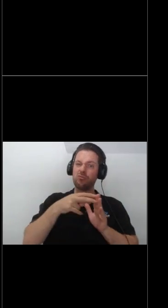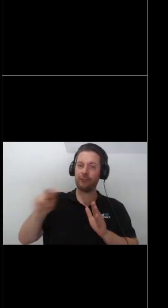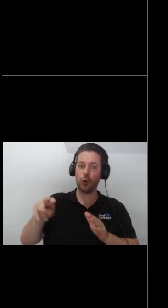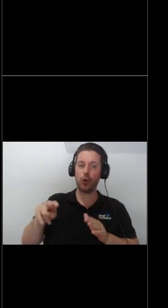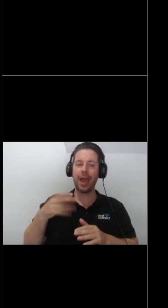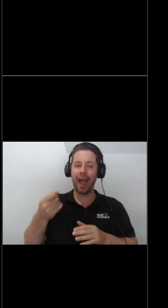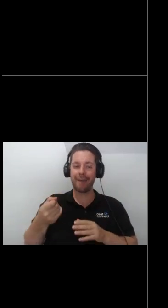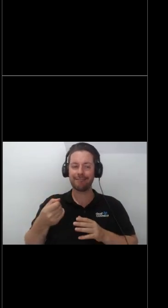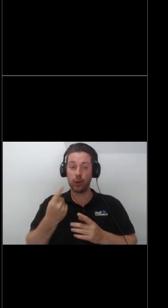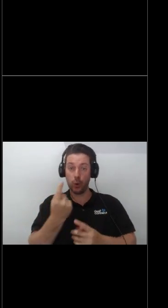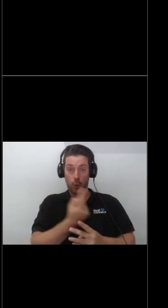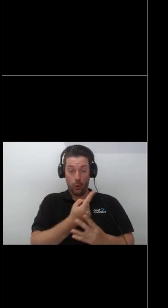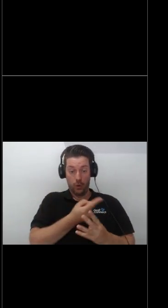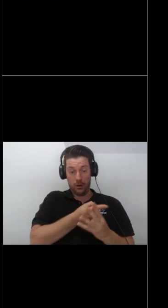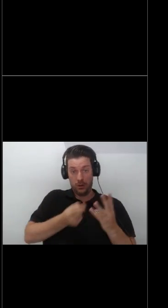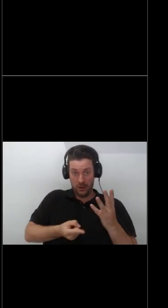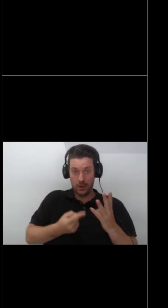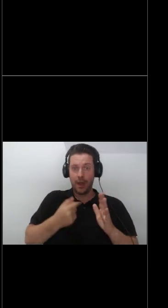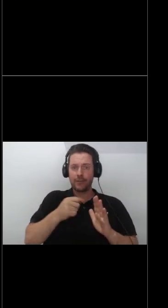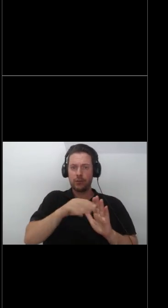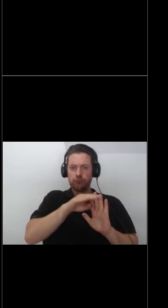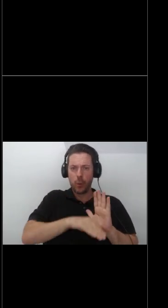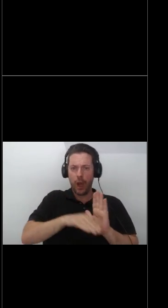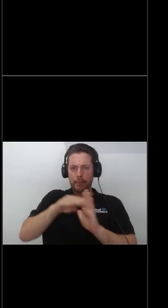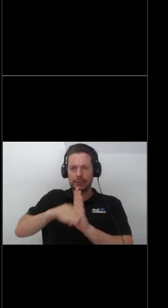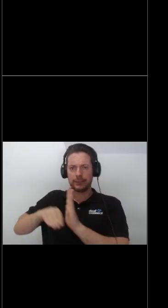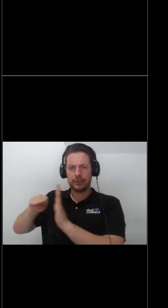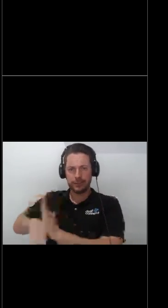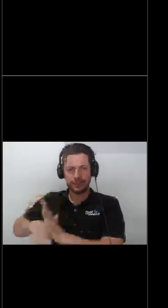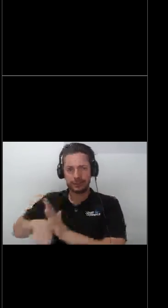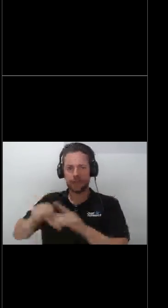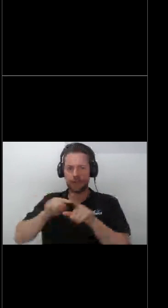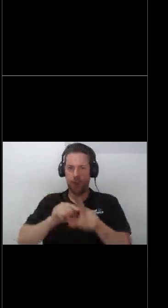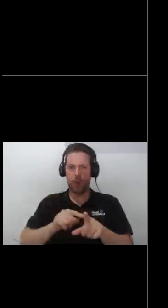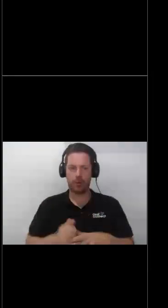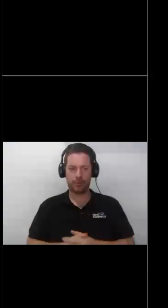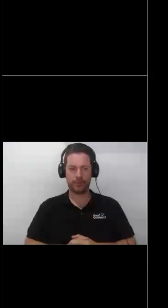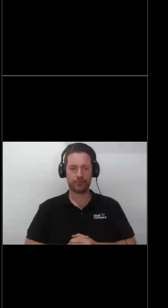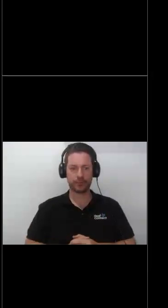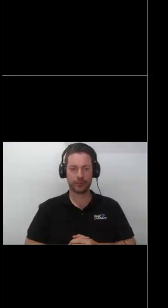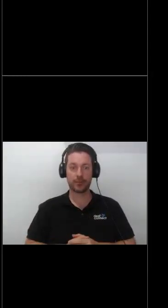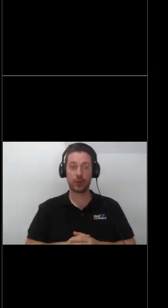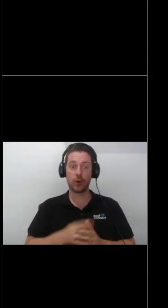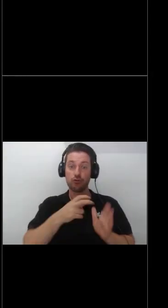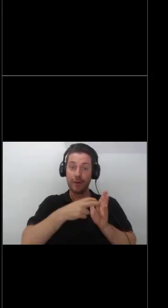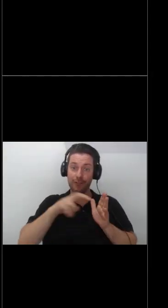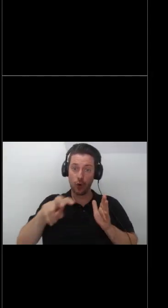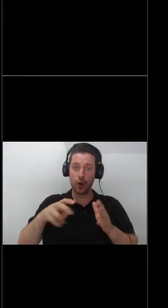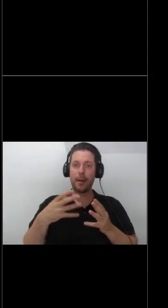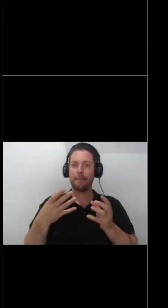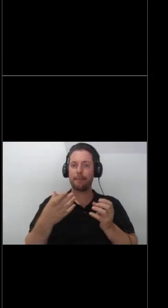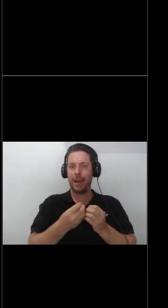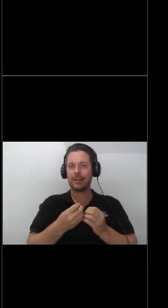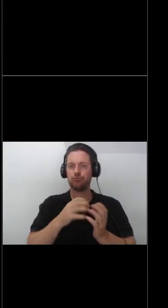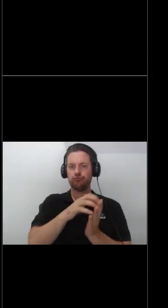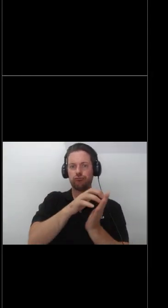Now, generally, referrals to the mental health court need to be accompanied by a report prepared by a psychiatrist.